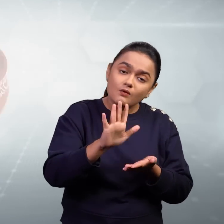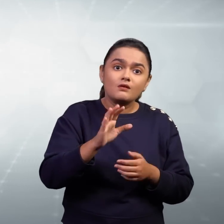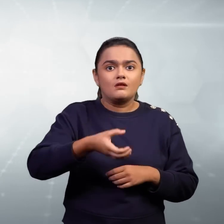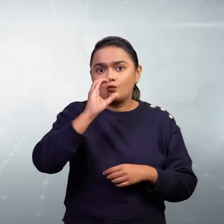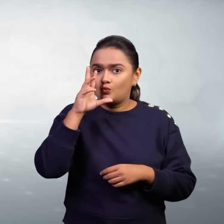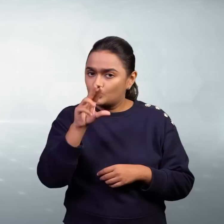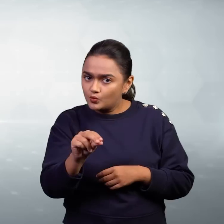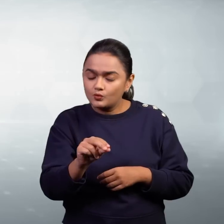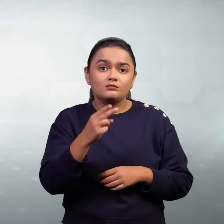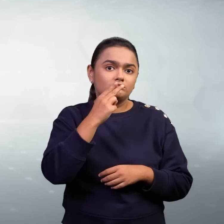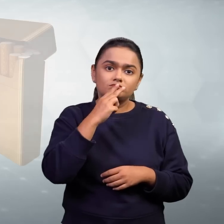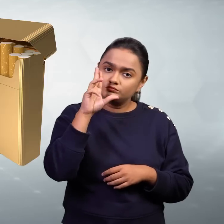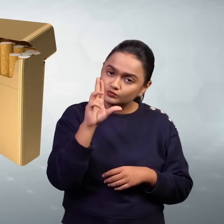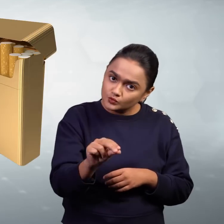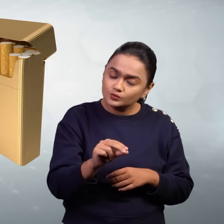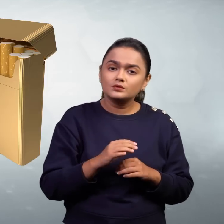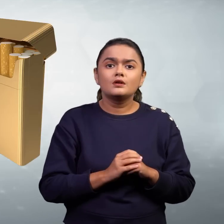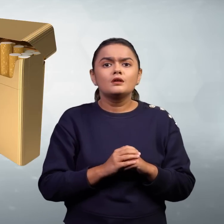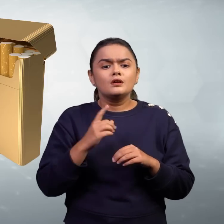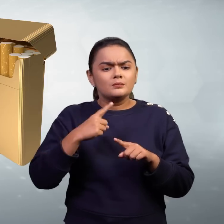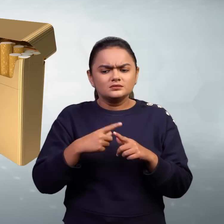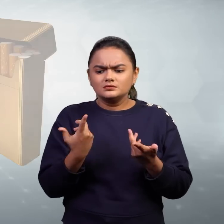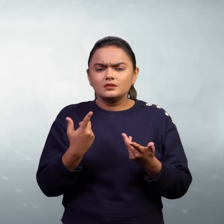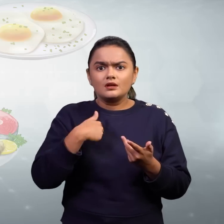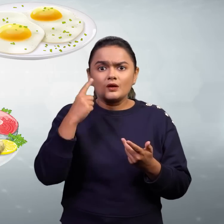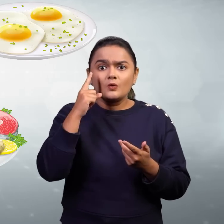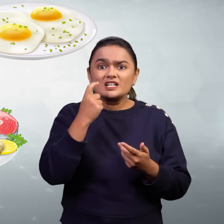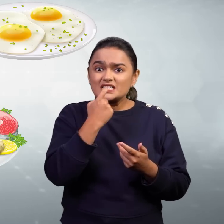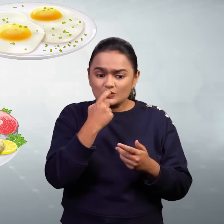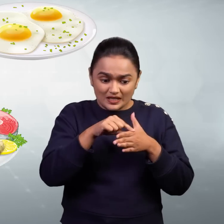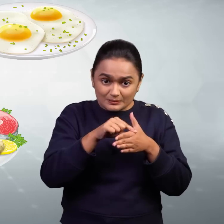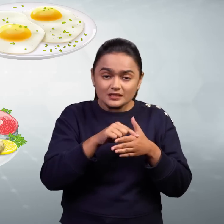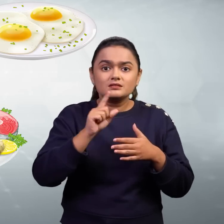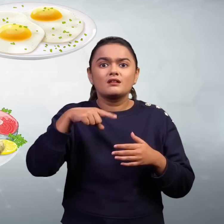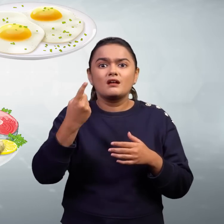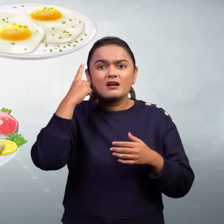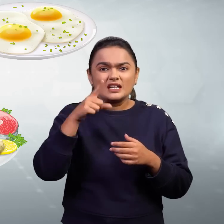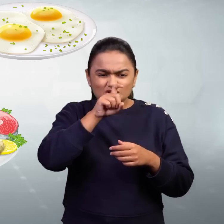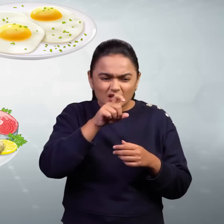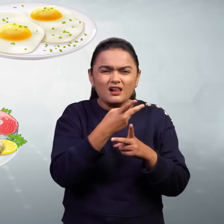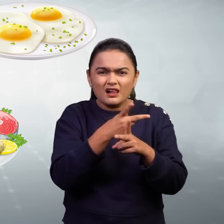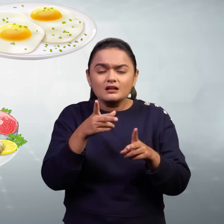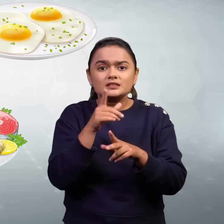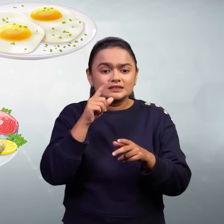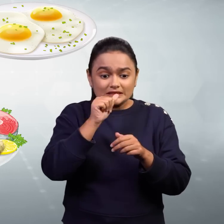Avoid alcohol and smoking. You can eat white meat, poultry and seafood.